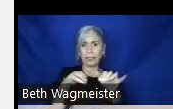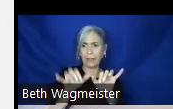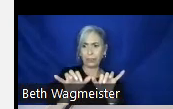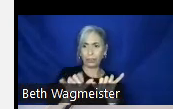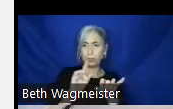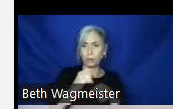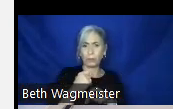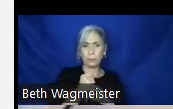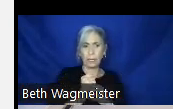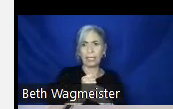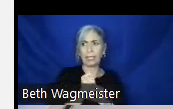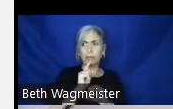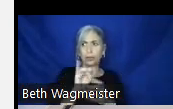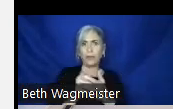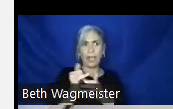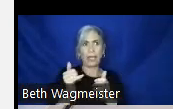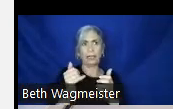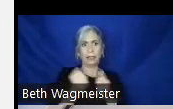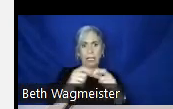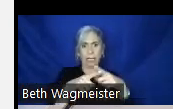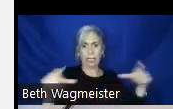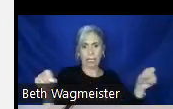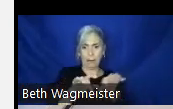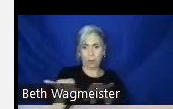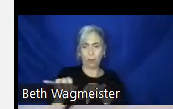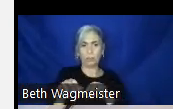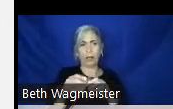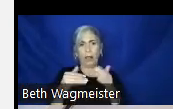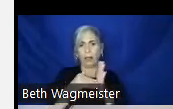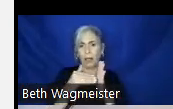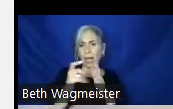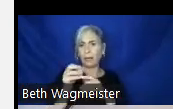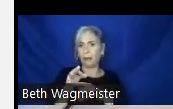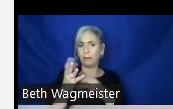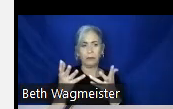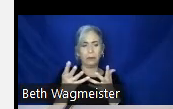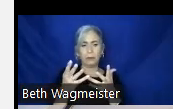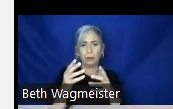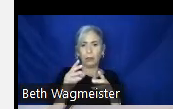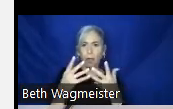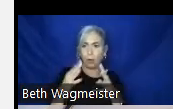sure the stuff works with keyboard and a lot of the kind of basics. They were already there before